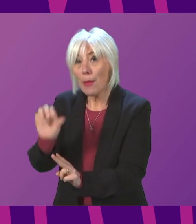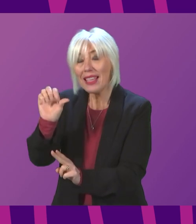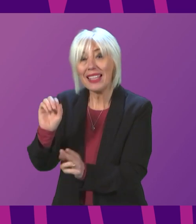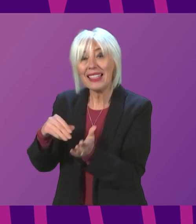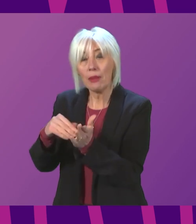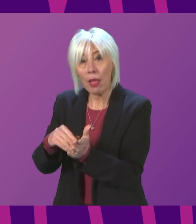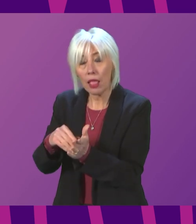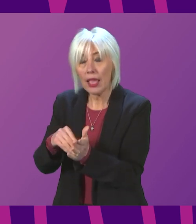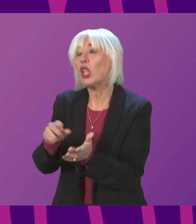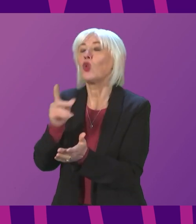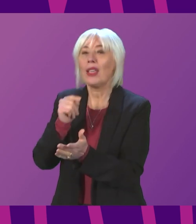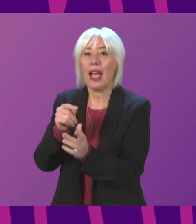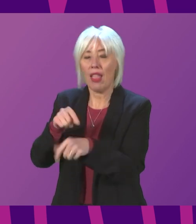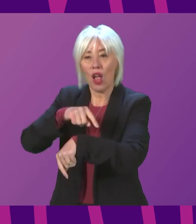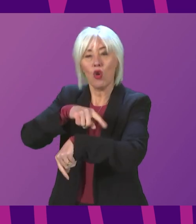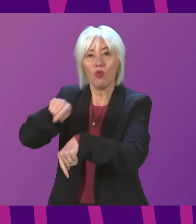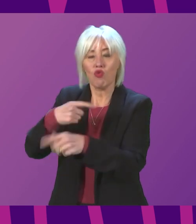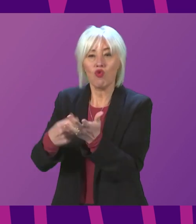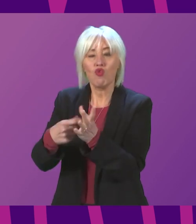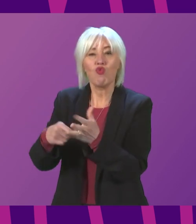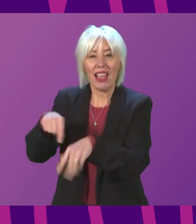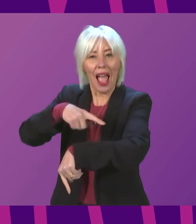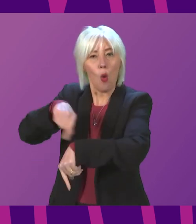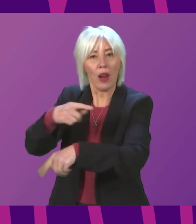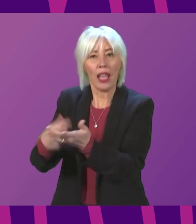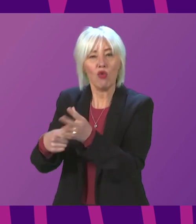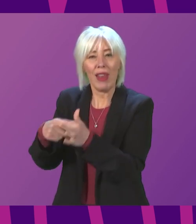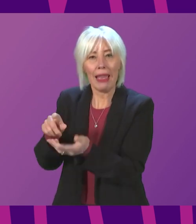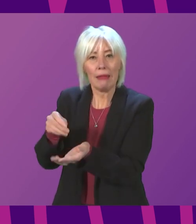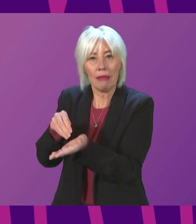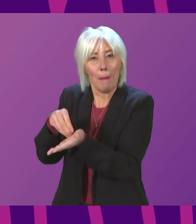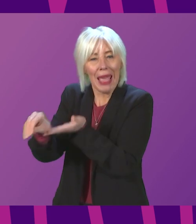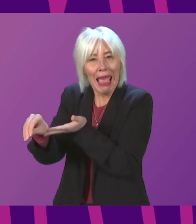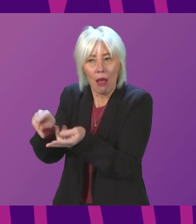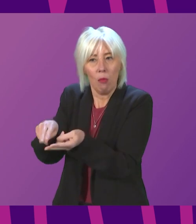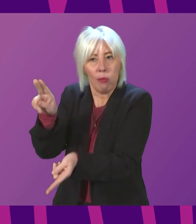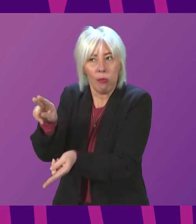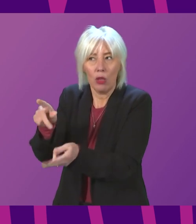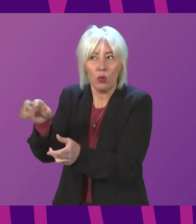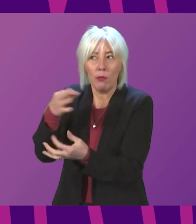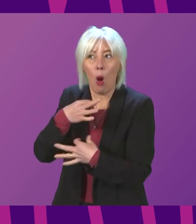hourly rate of pay in order to make those jobs more attractive. We continue to work really closely with councils and health and social care partnerships to